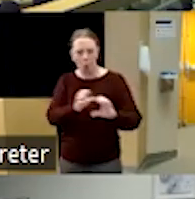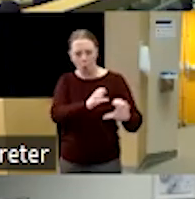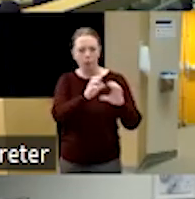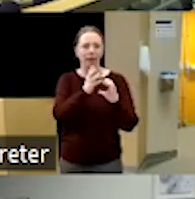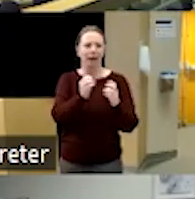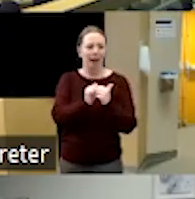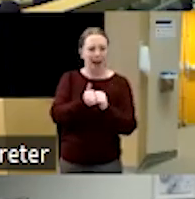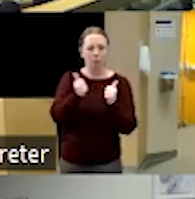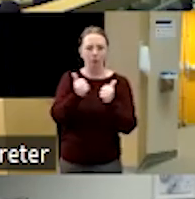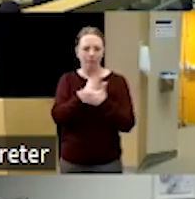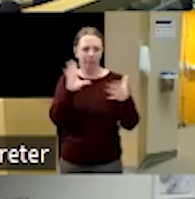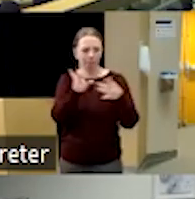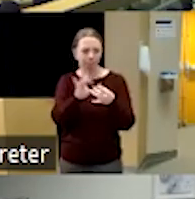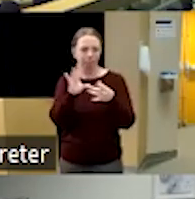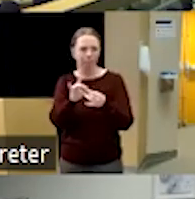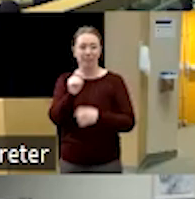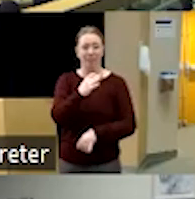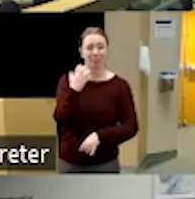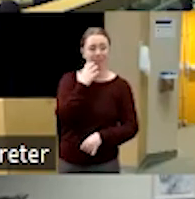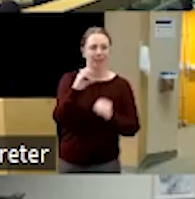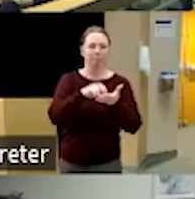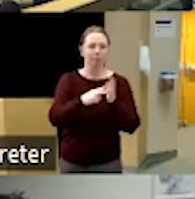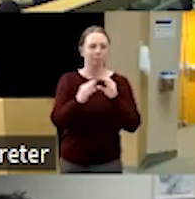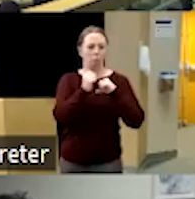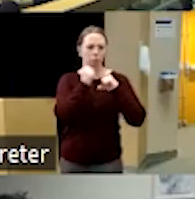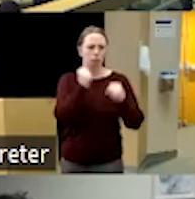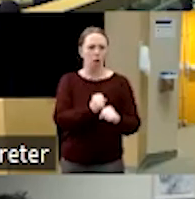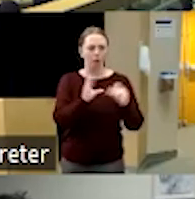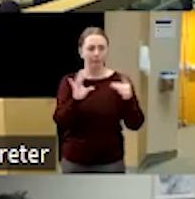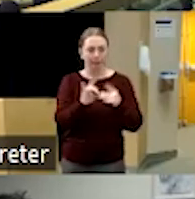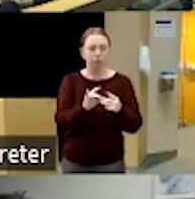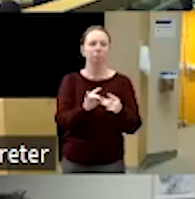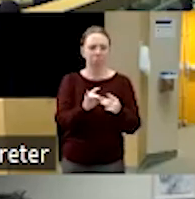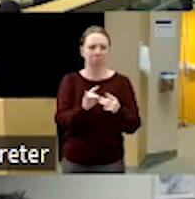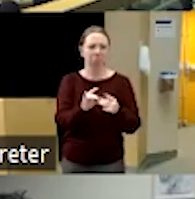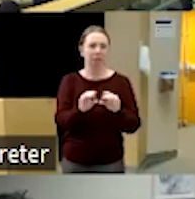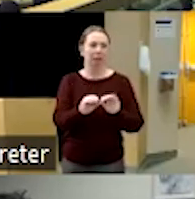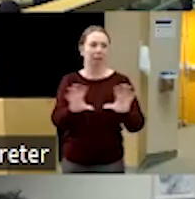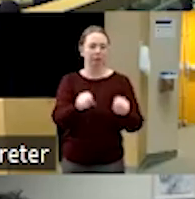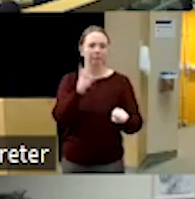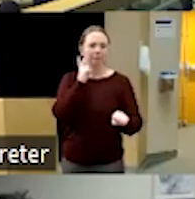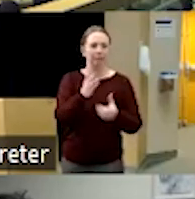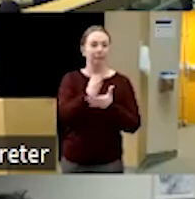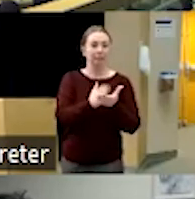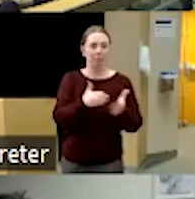um how thick the connections are we have some some antidepressants which are the best ones